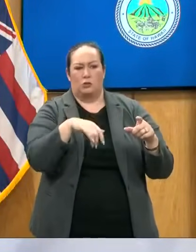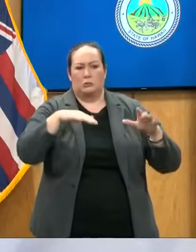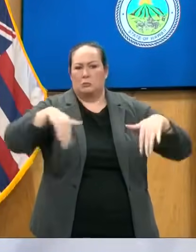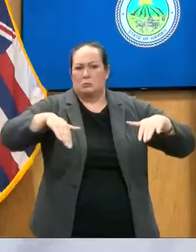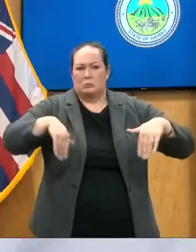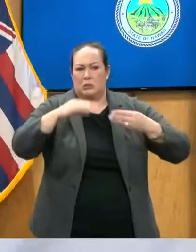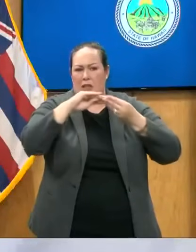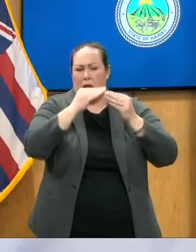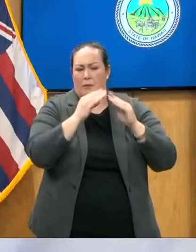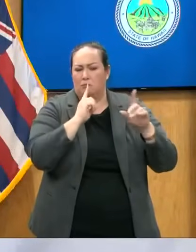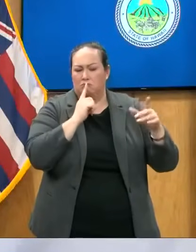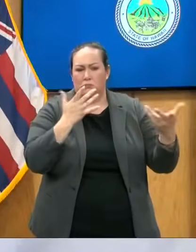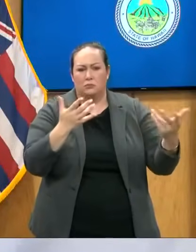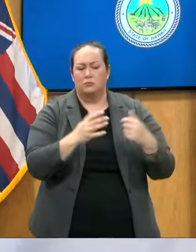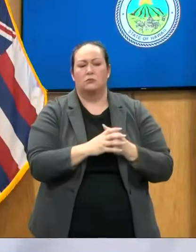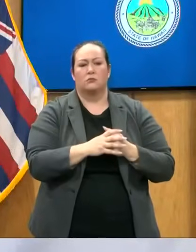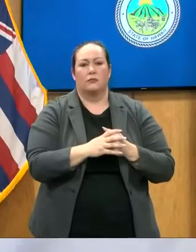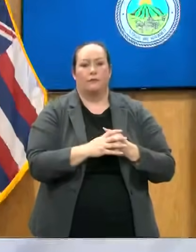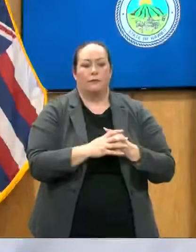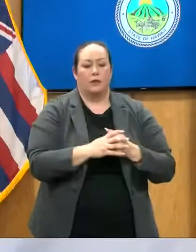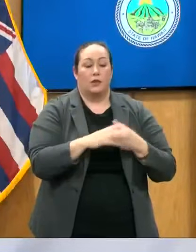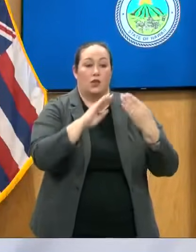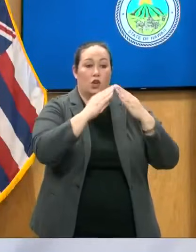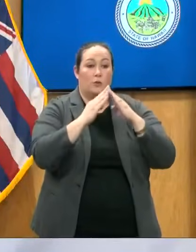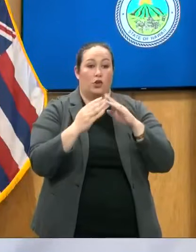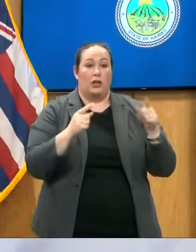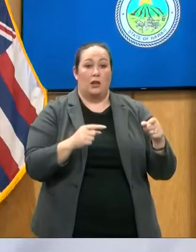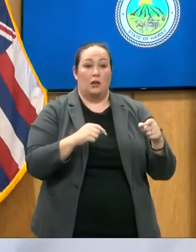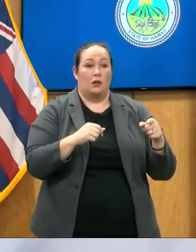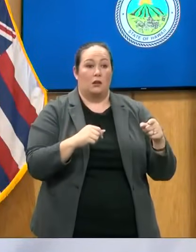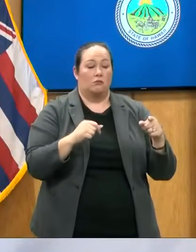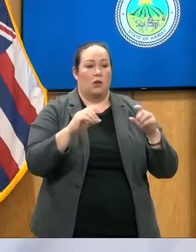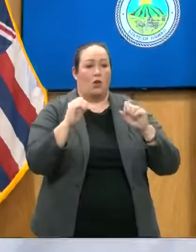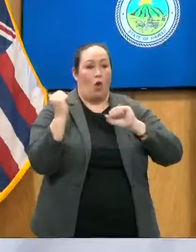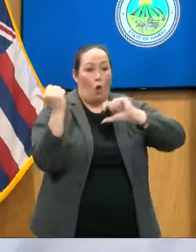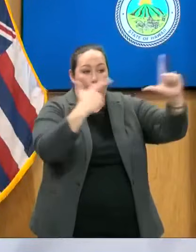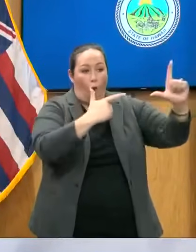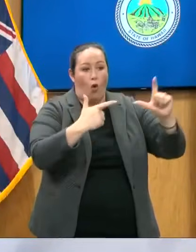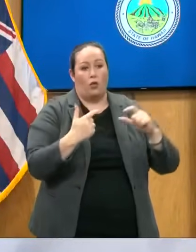I'm sorry, not that hundred acres. I don't have a number on that one yet but we want to share